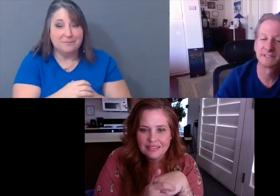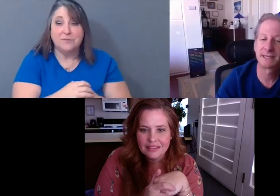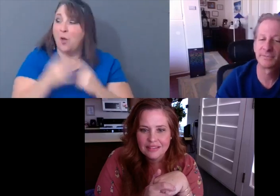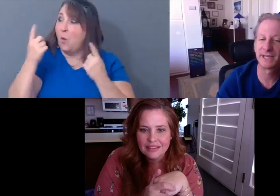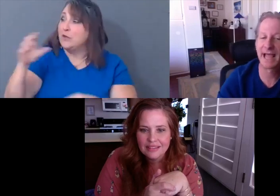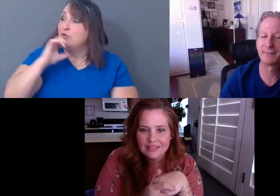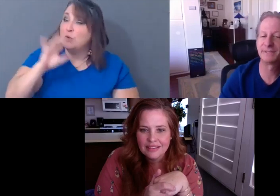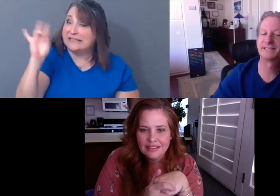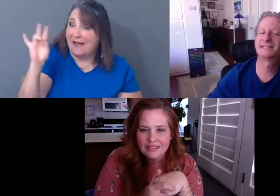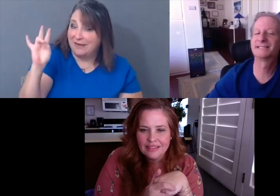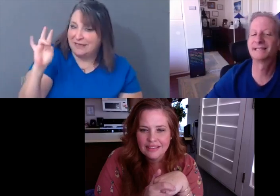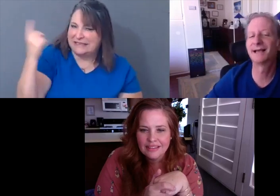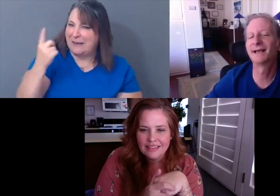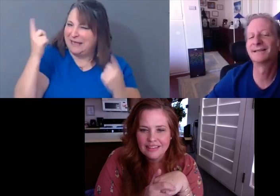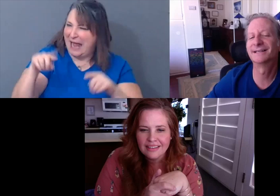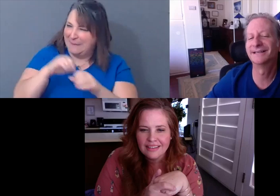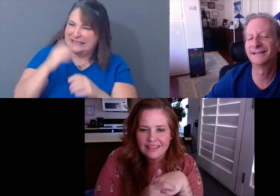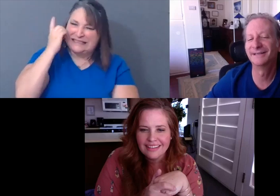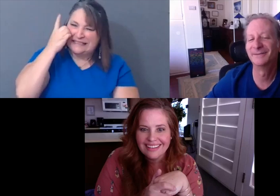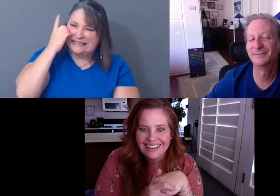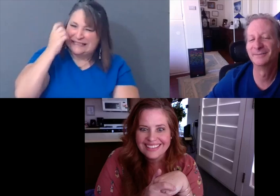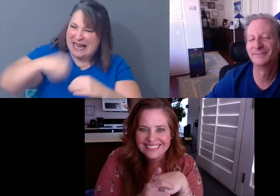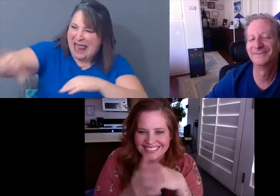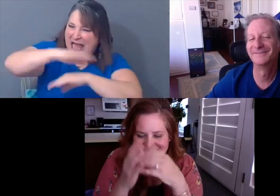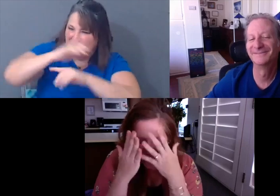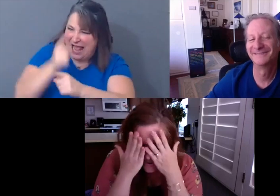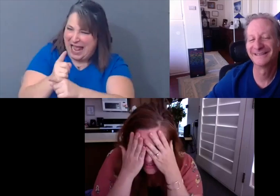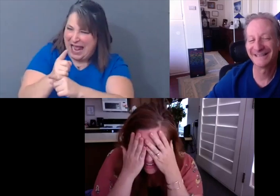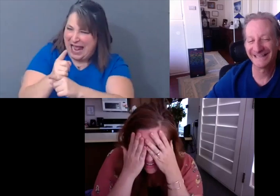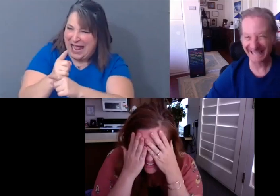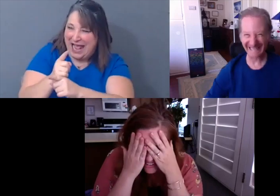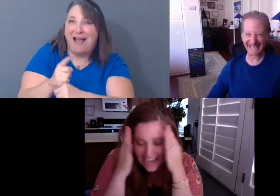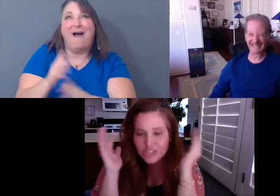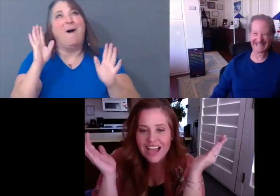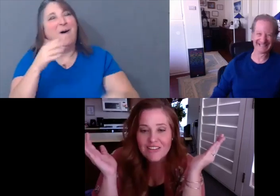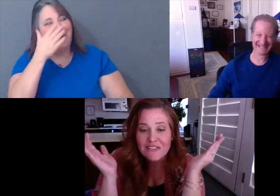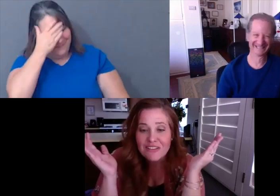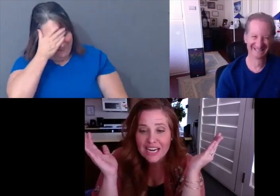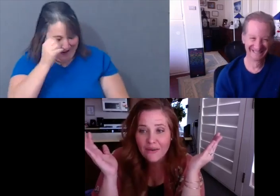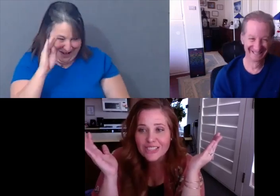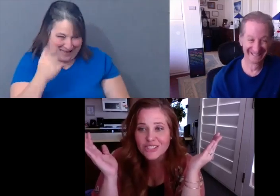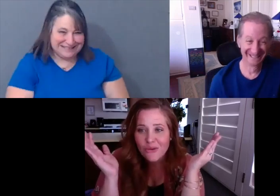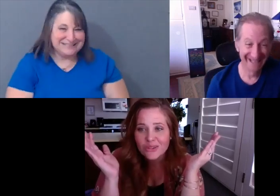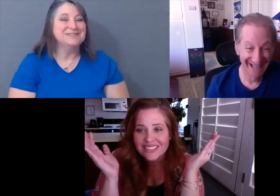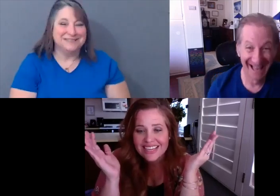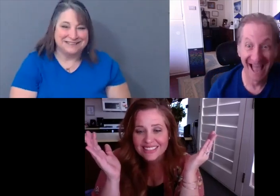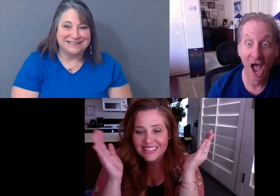something happened at Disneyland, didn't it? Oh my gosh. I still have a video, I should totally send it to you.